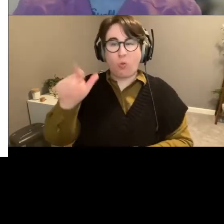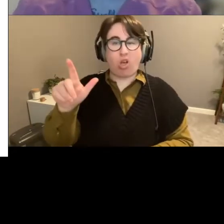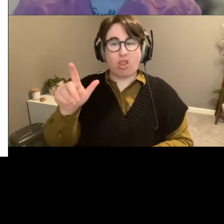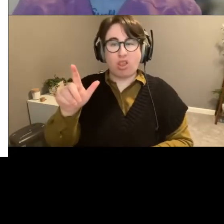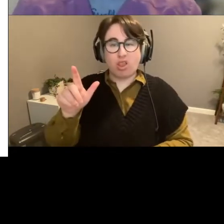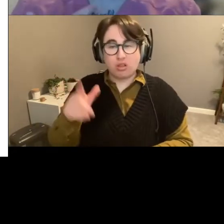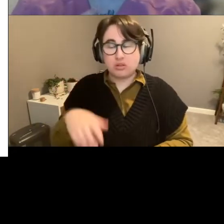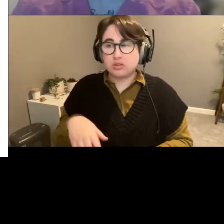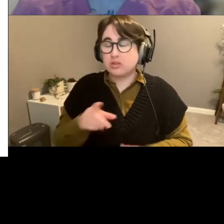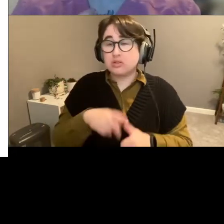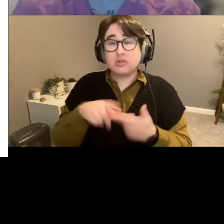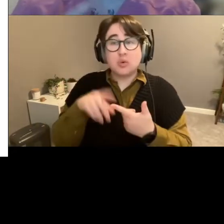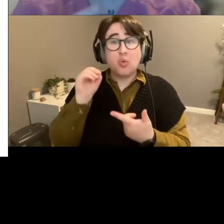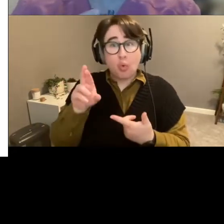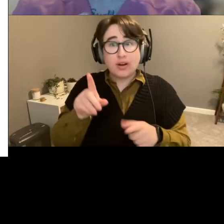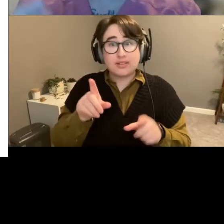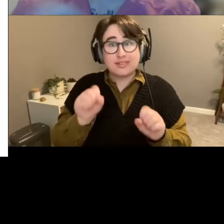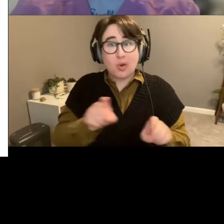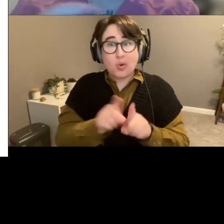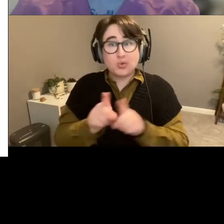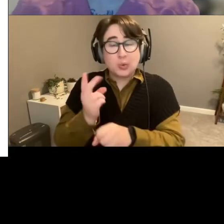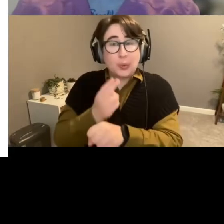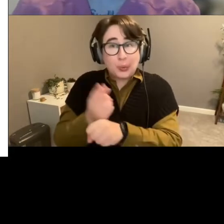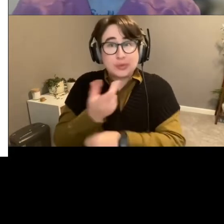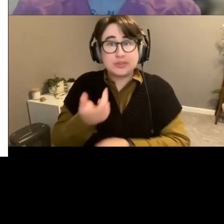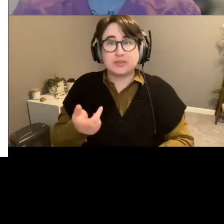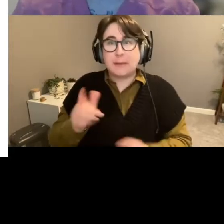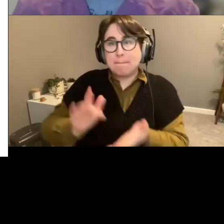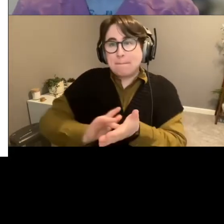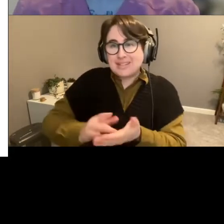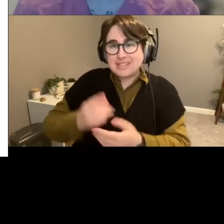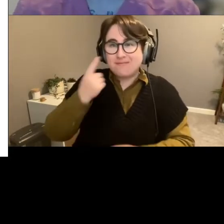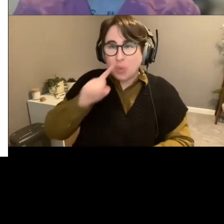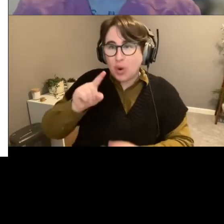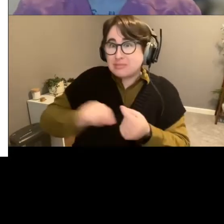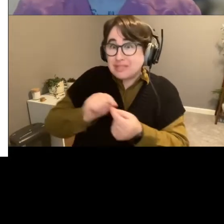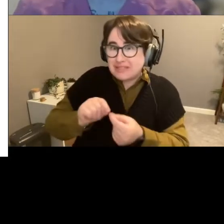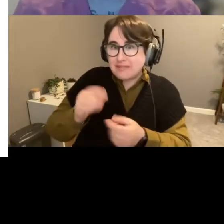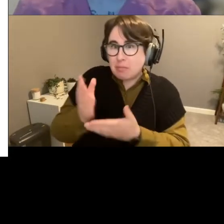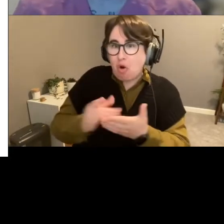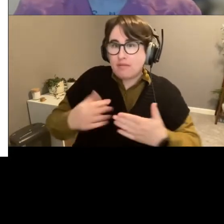or we can also use medicine local to those parts of the body that can help provide some numbing